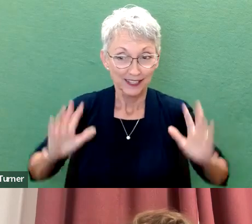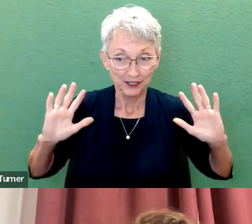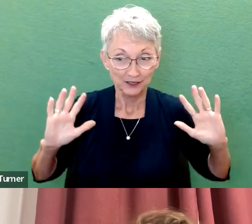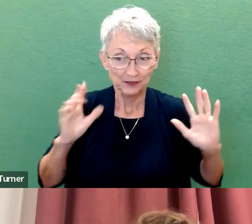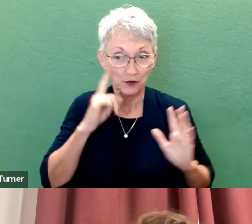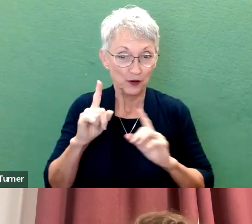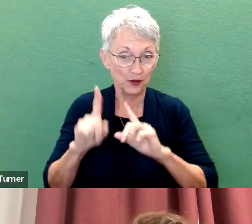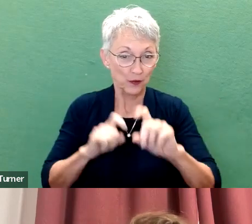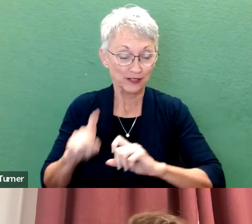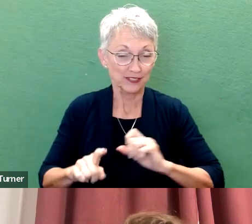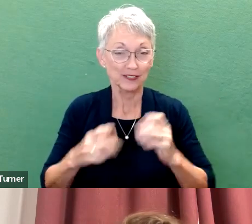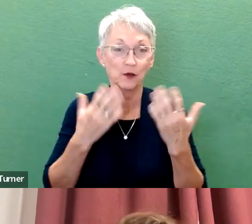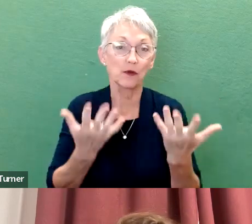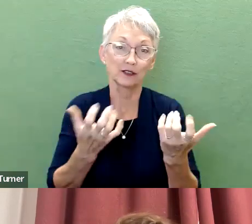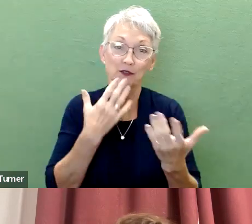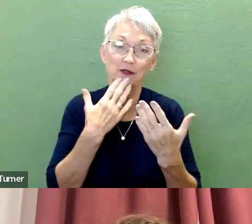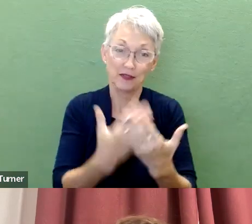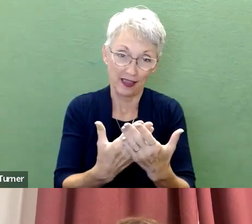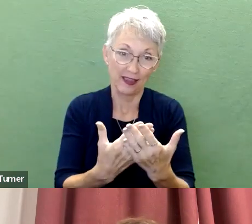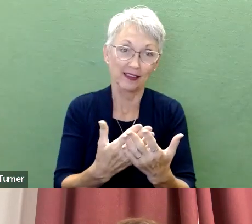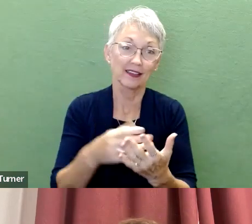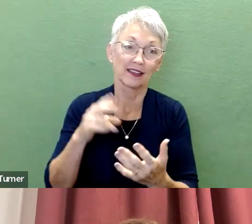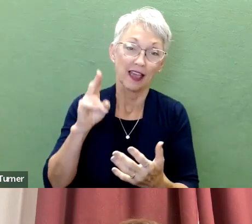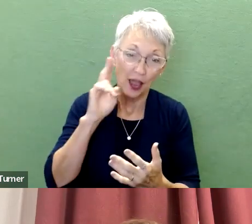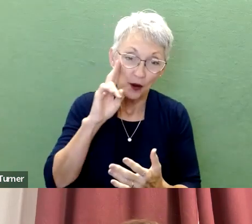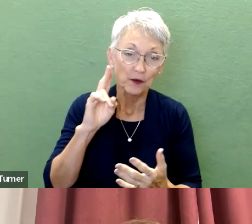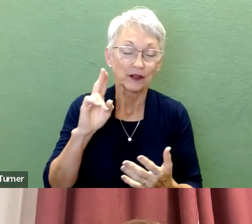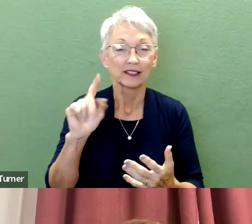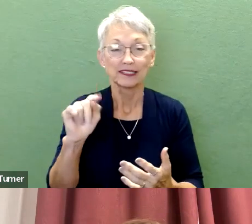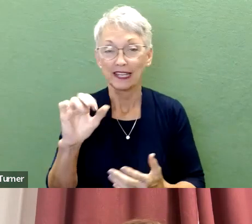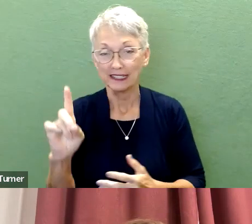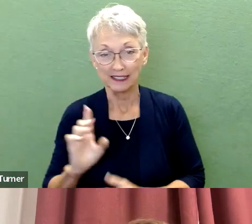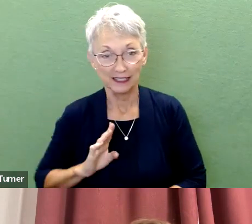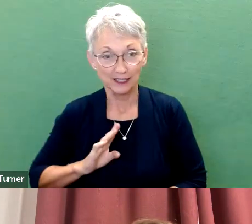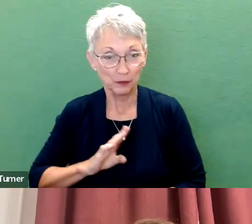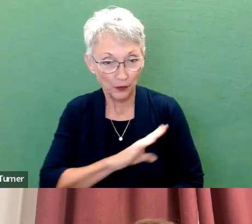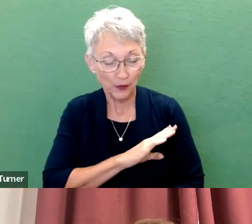everyone's involvement. >> Randi Turner: Okay okay. I'm going to